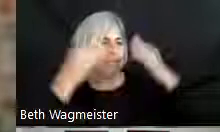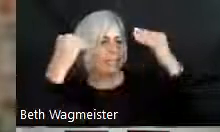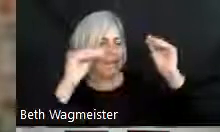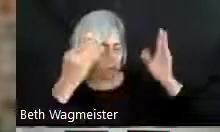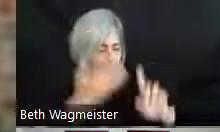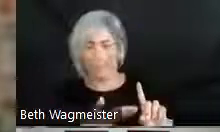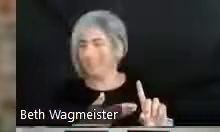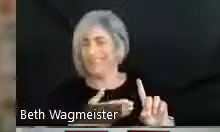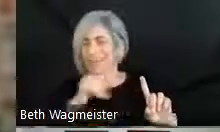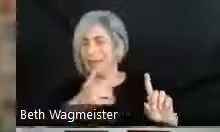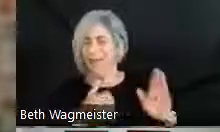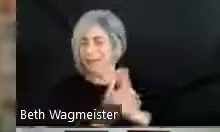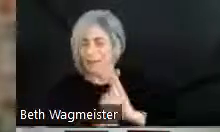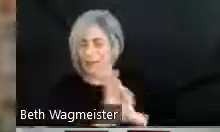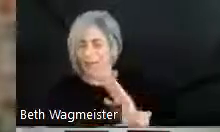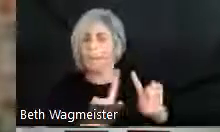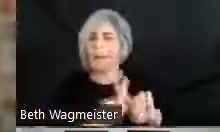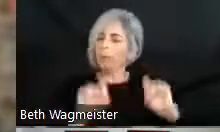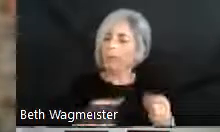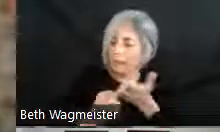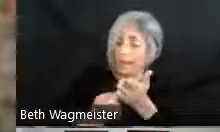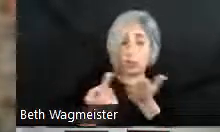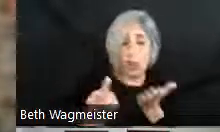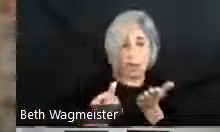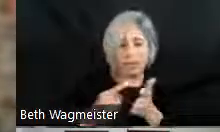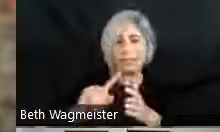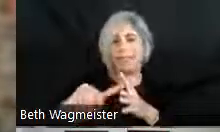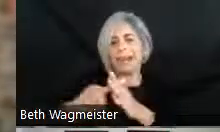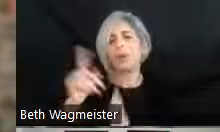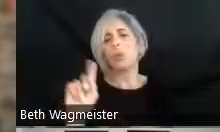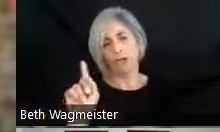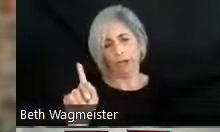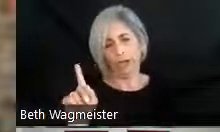what we can talk about is where to start. So today that's exactly what we're going to